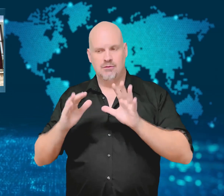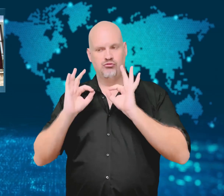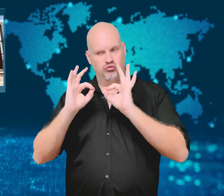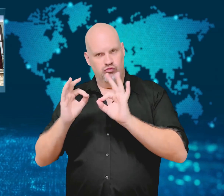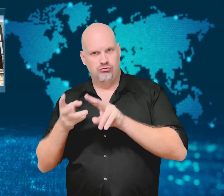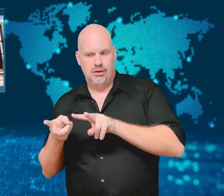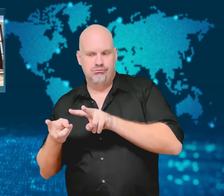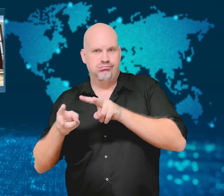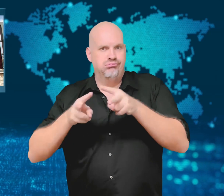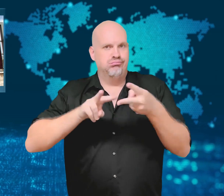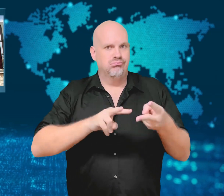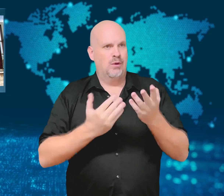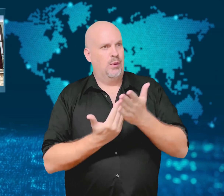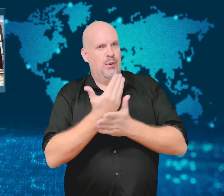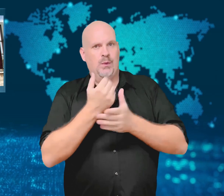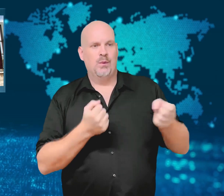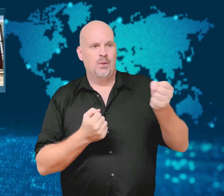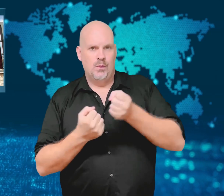transition of power.